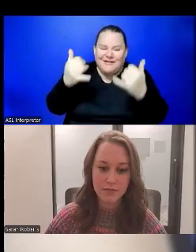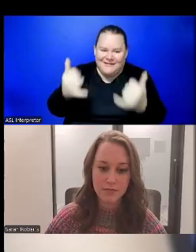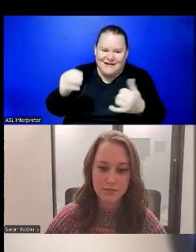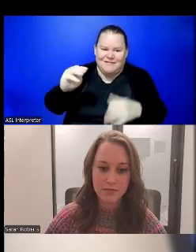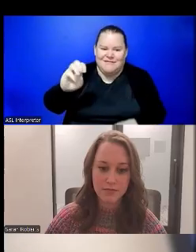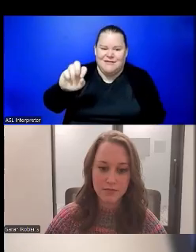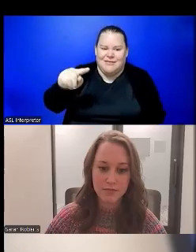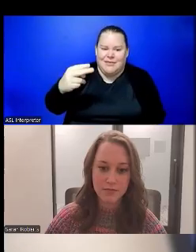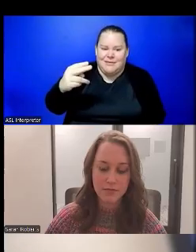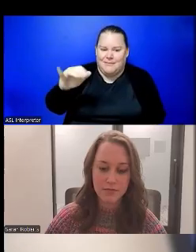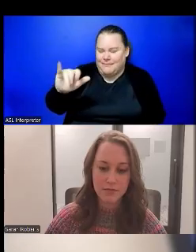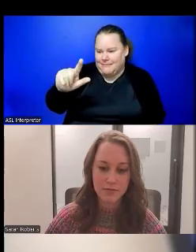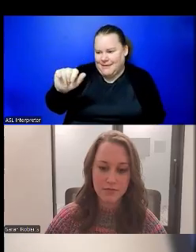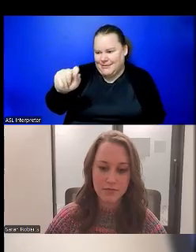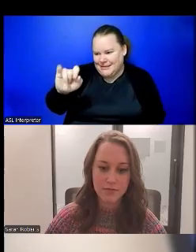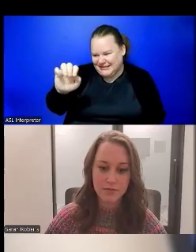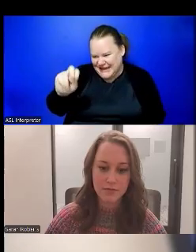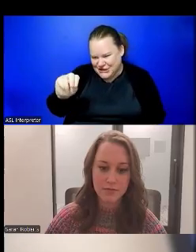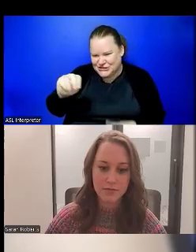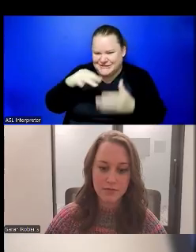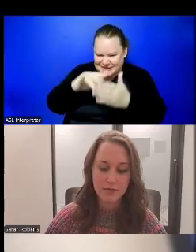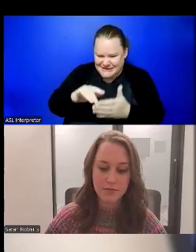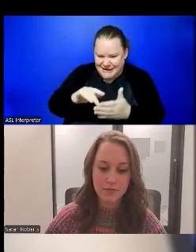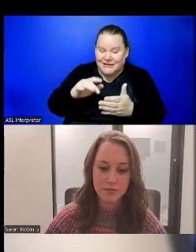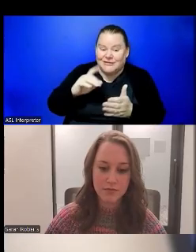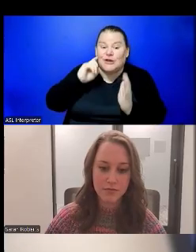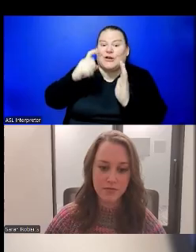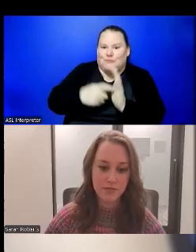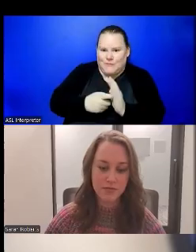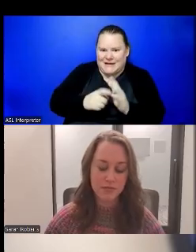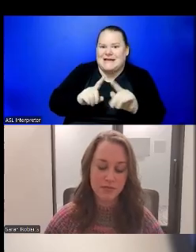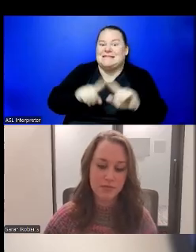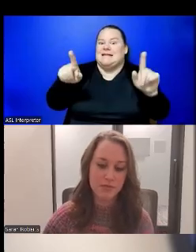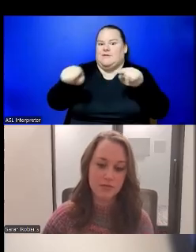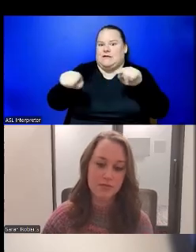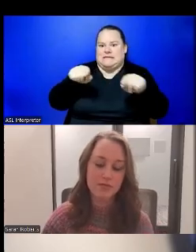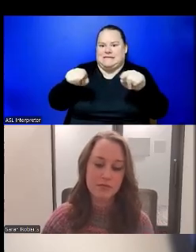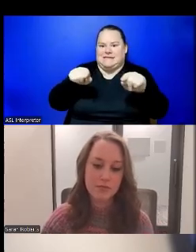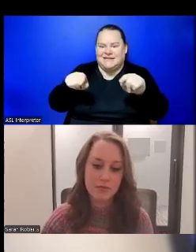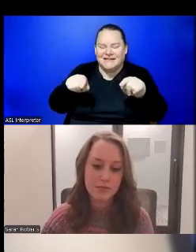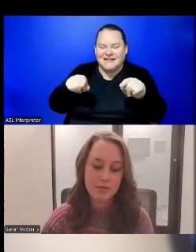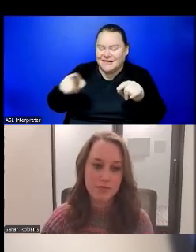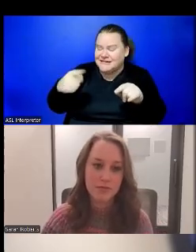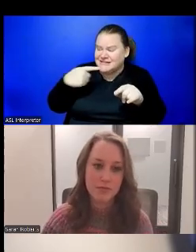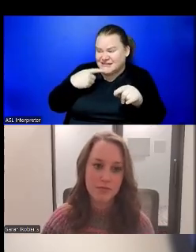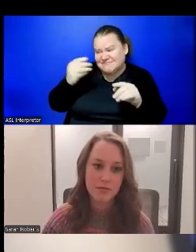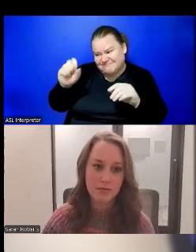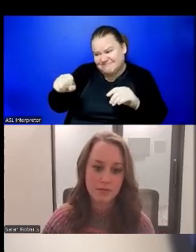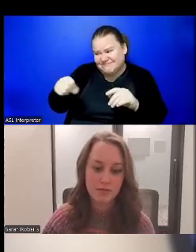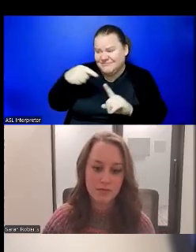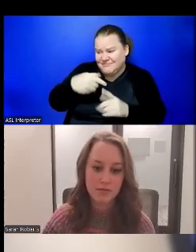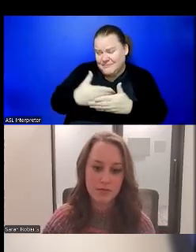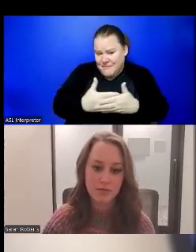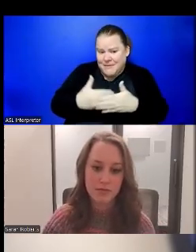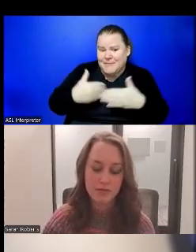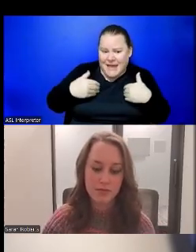comes back that can help distinguish between the two, and it comes back saying this baby does have prader willi syndrome